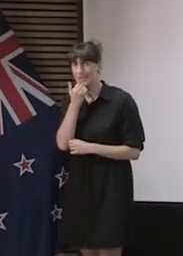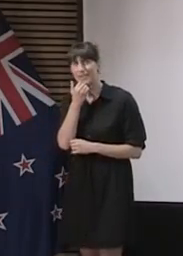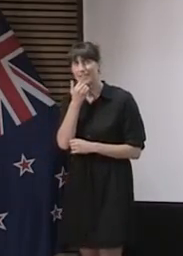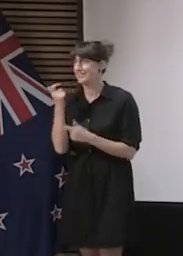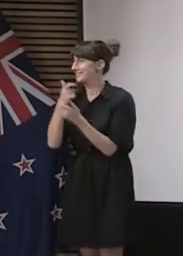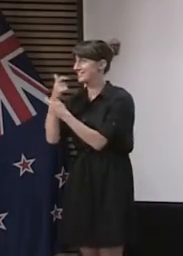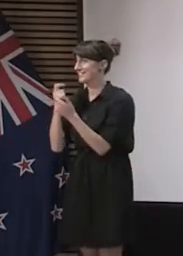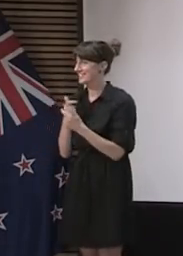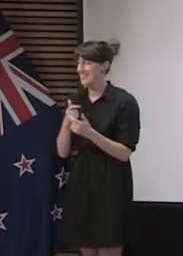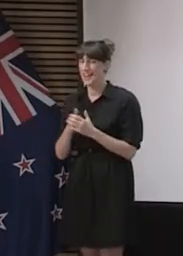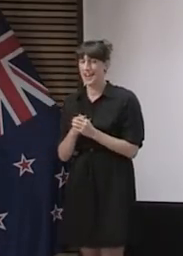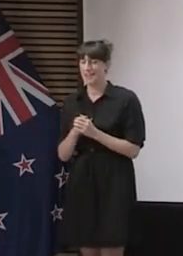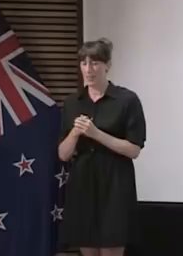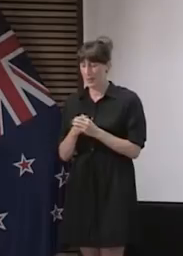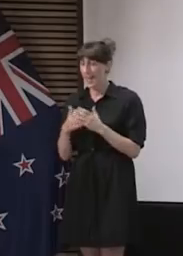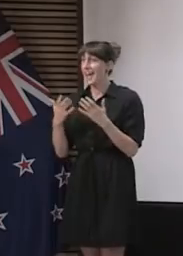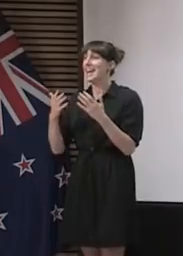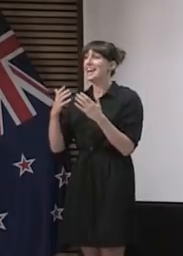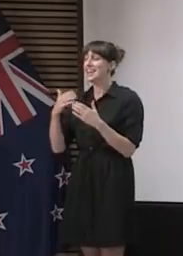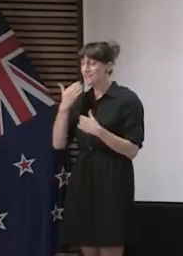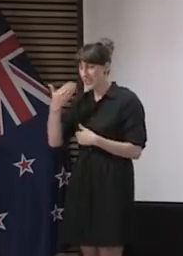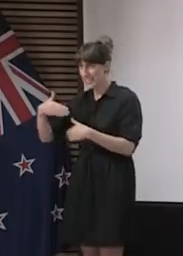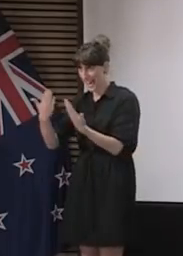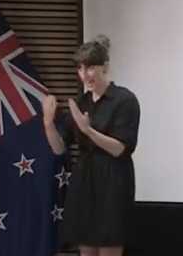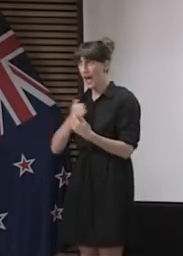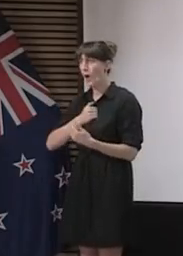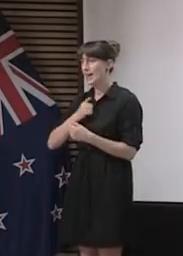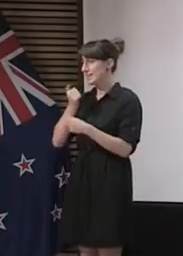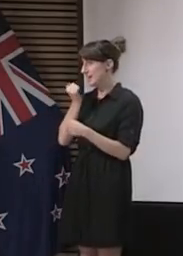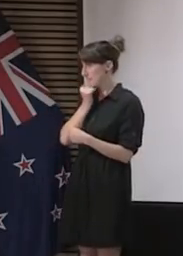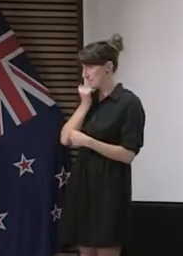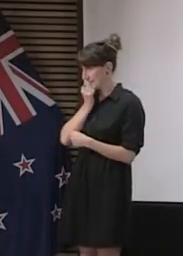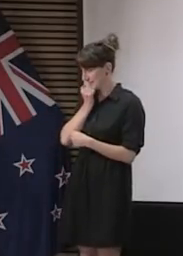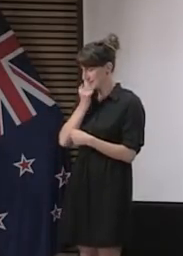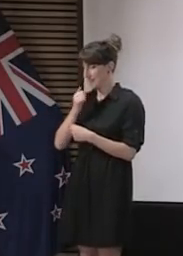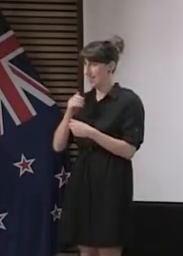of new casesevery day, when you anticipatethat number will drop rightdown to zero or 1, is